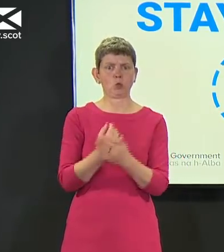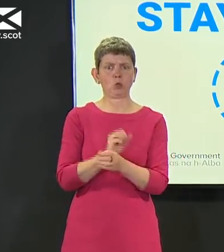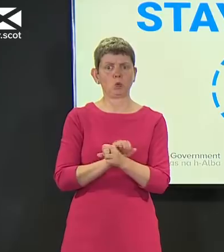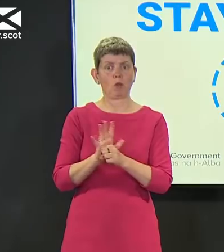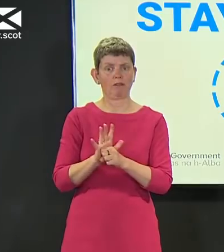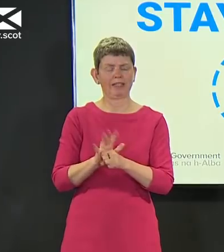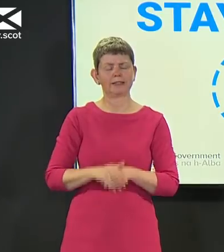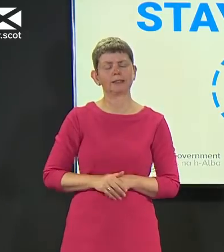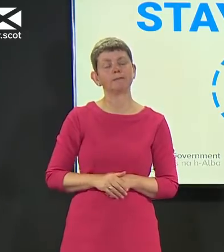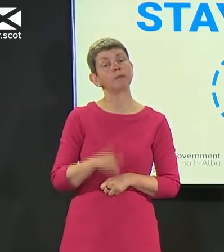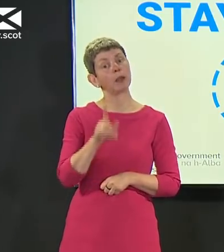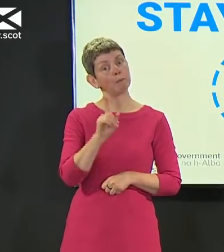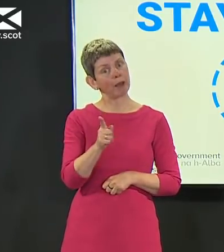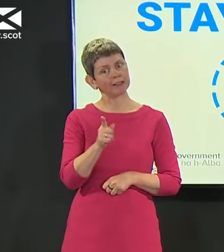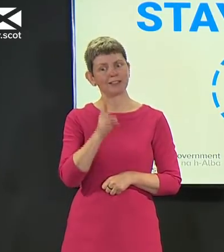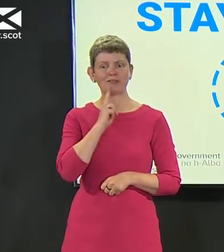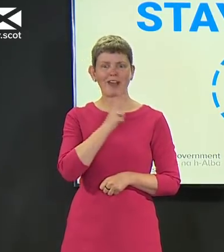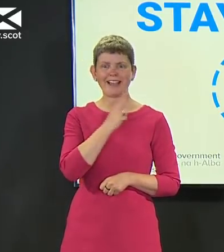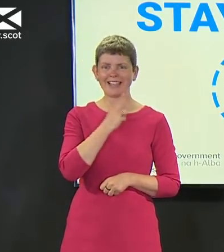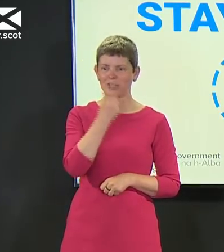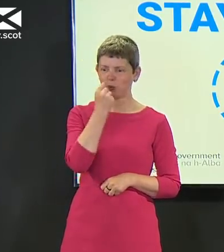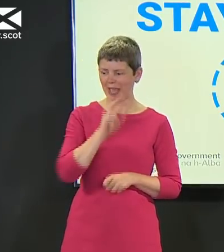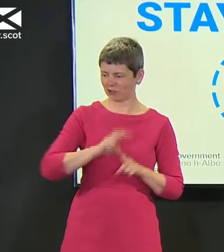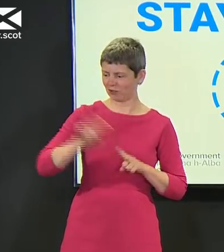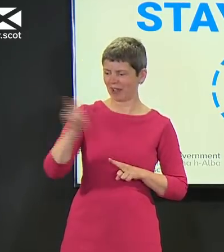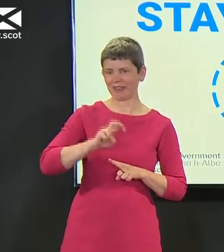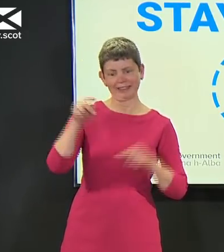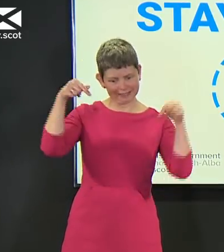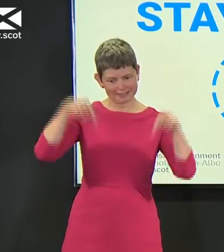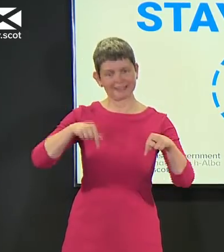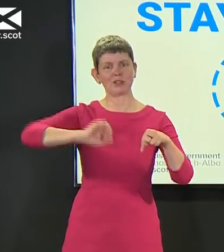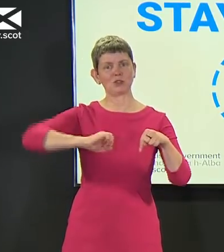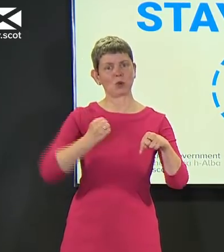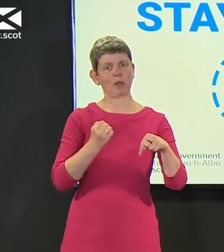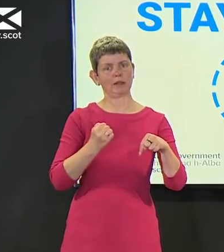the positive from Friday we will be able to travel more freely within Scotland and to meet up in